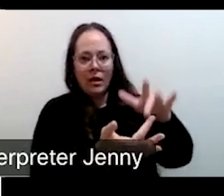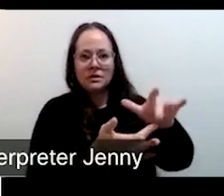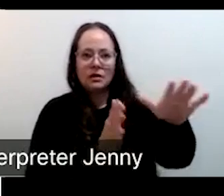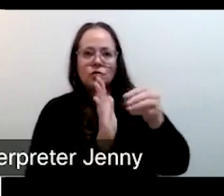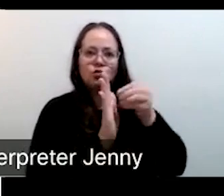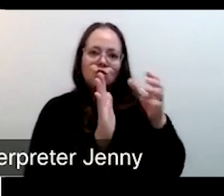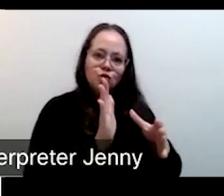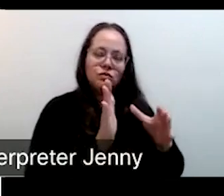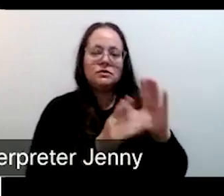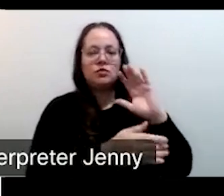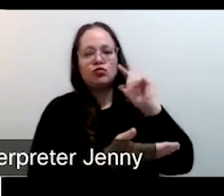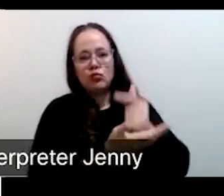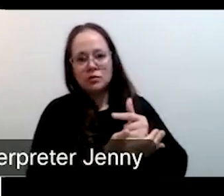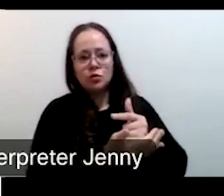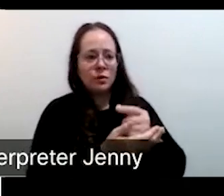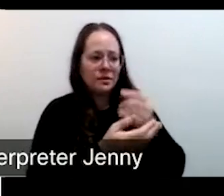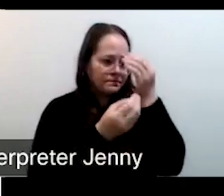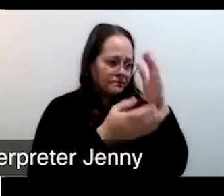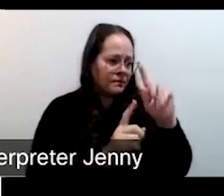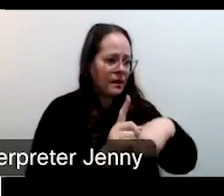the program and help answer any questions.